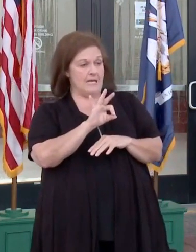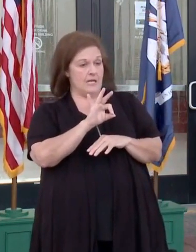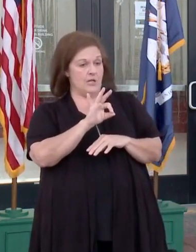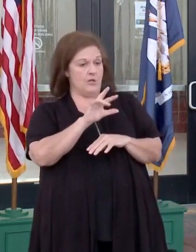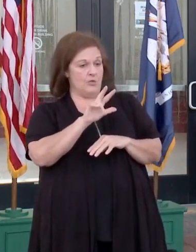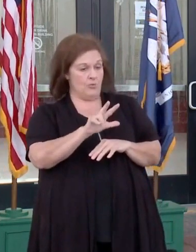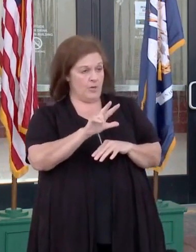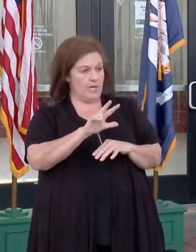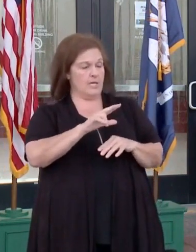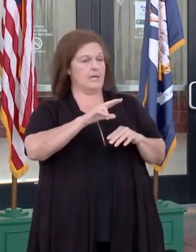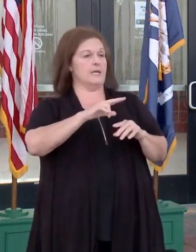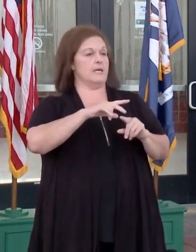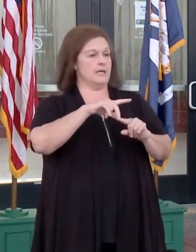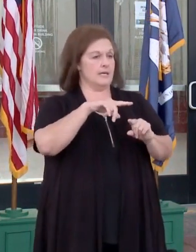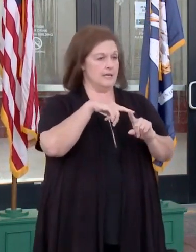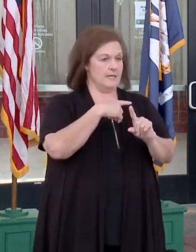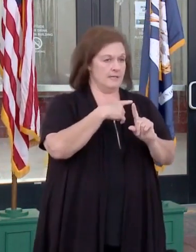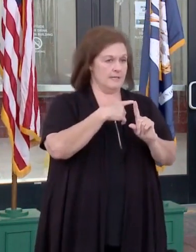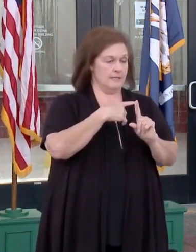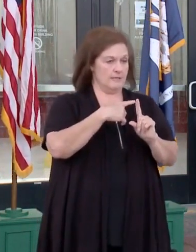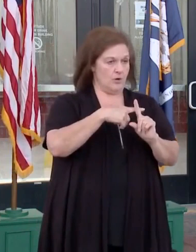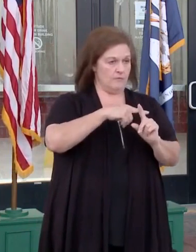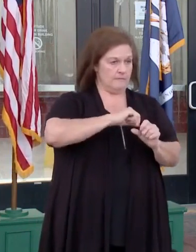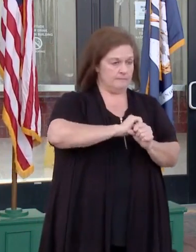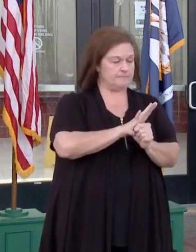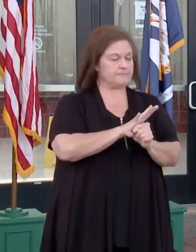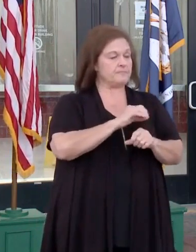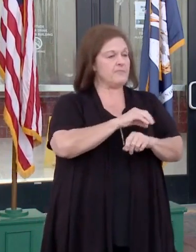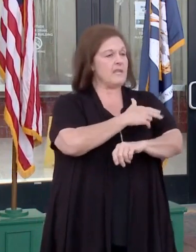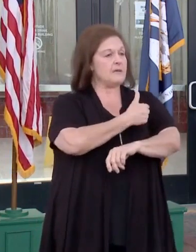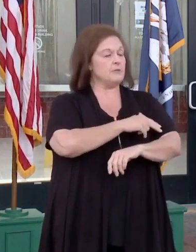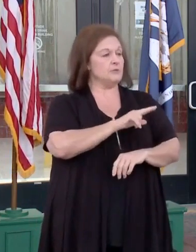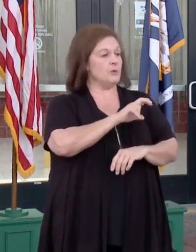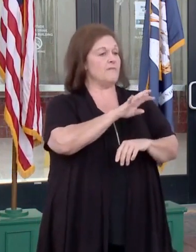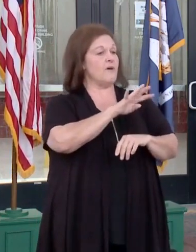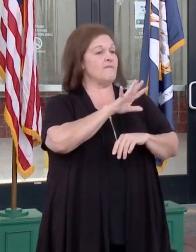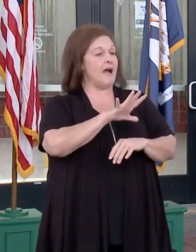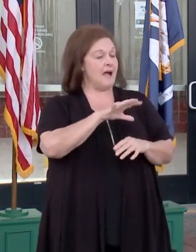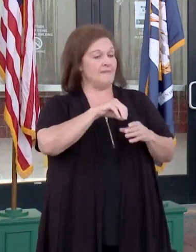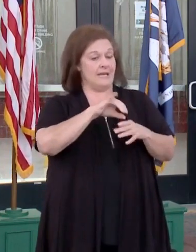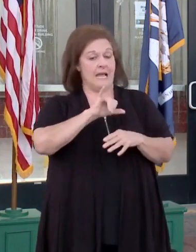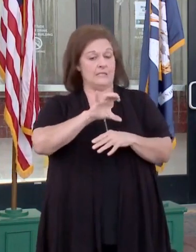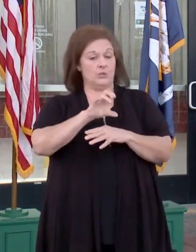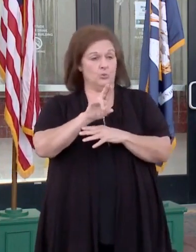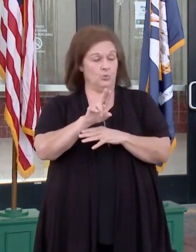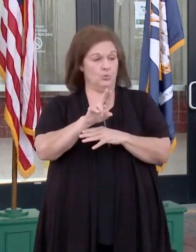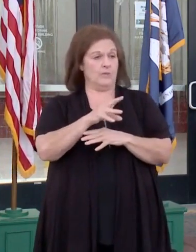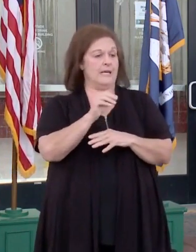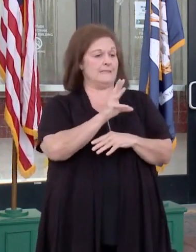593 COVID patients in the hospital. 245 of those people are in the Ido and 67